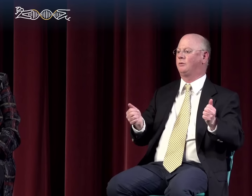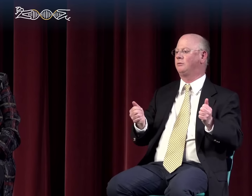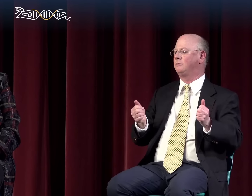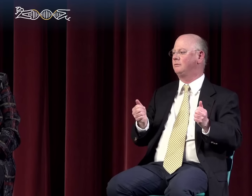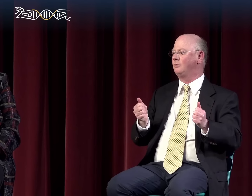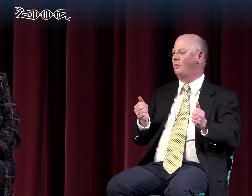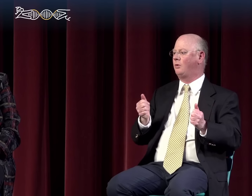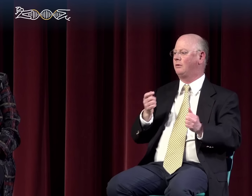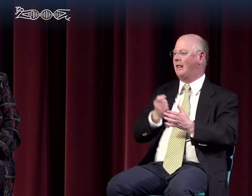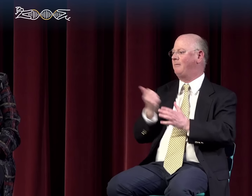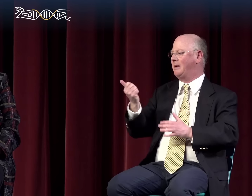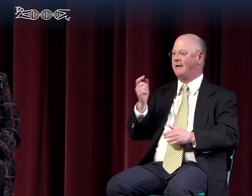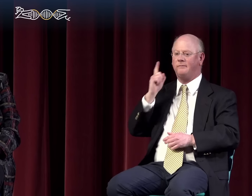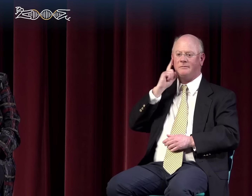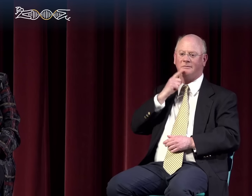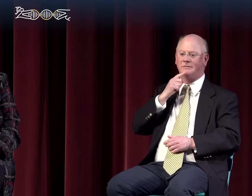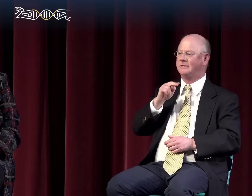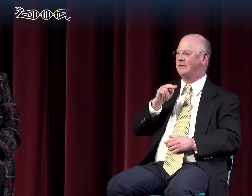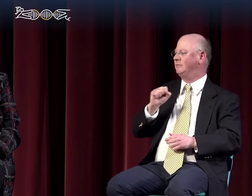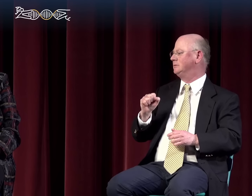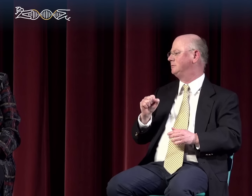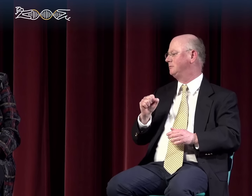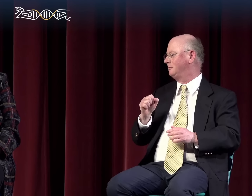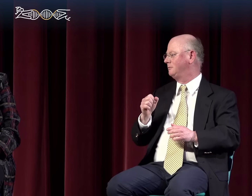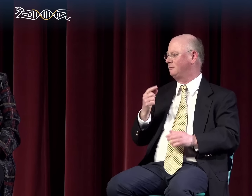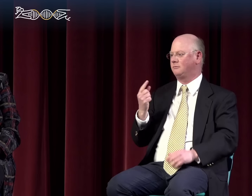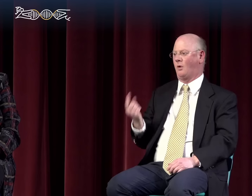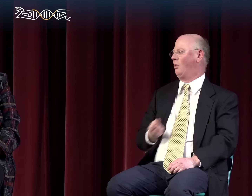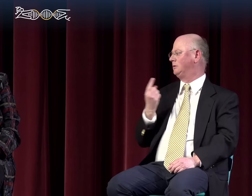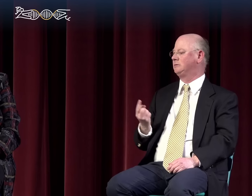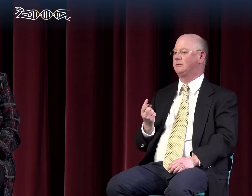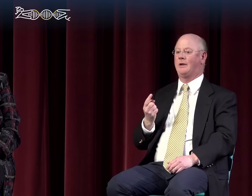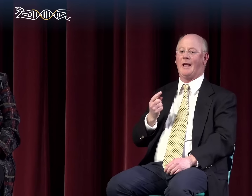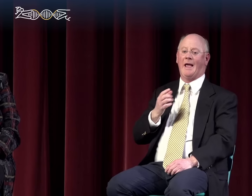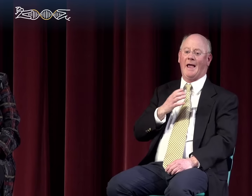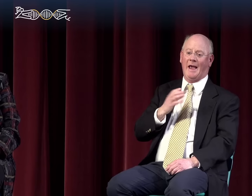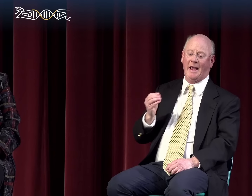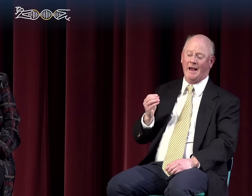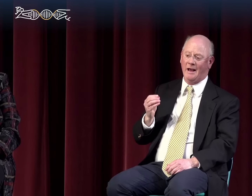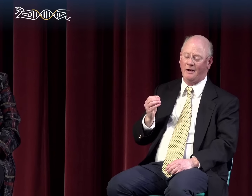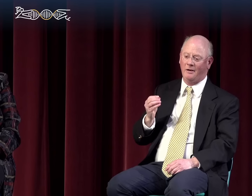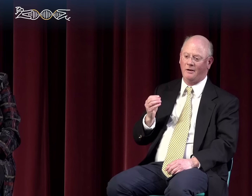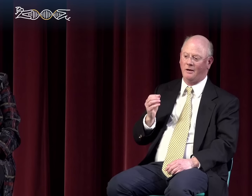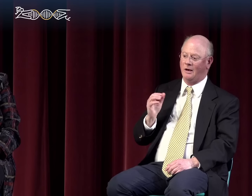cure or eliminate deafness. That's always been the case.